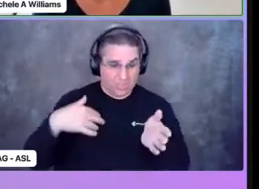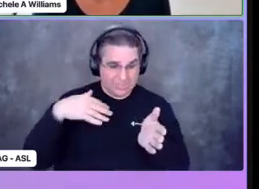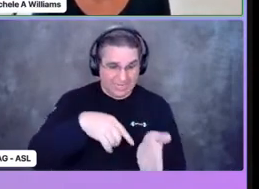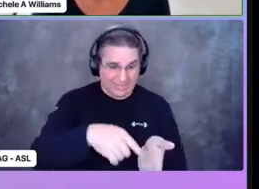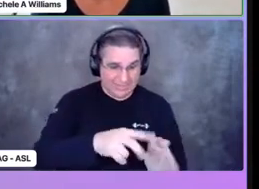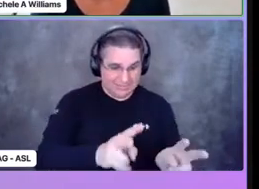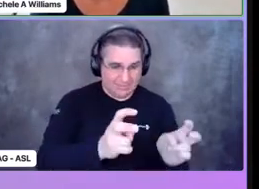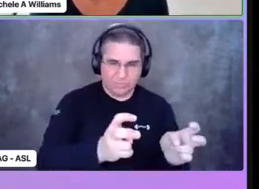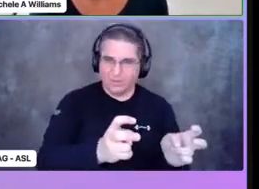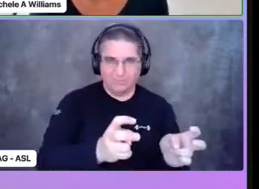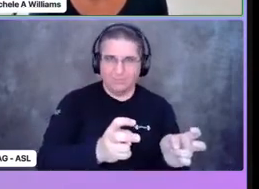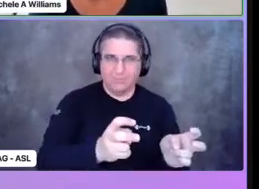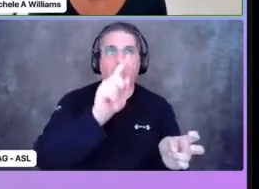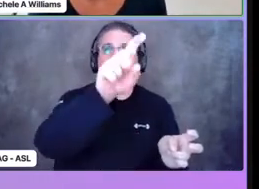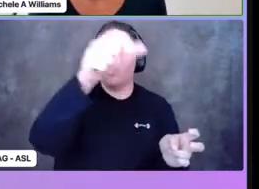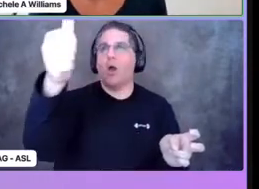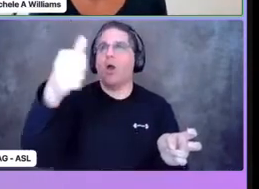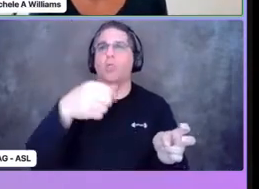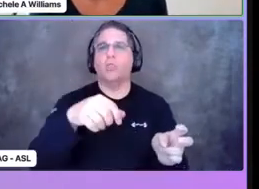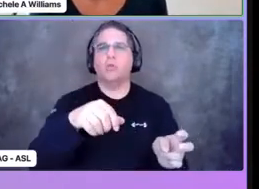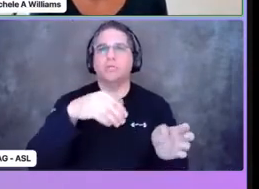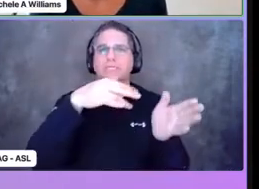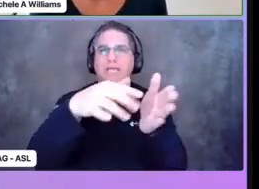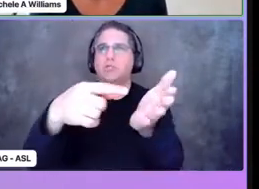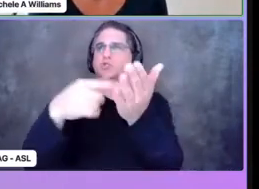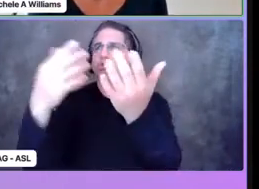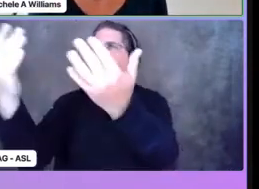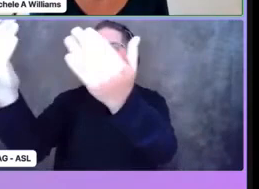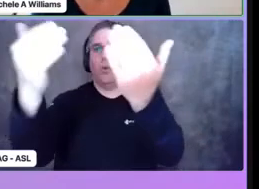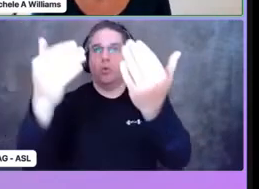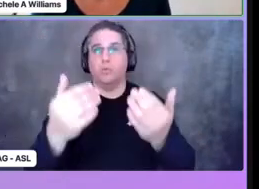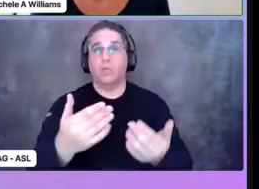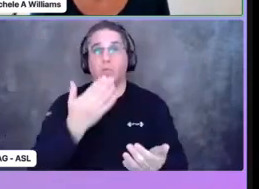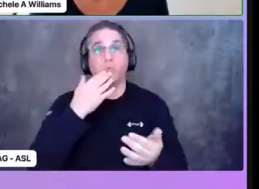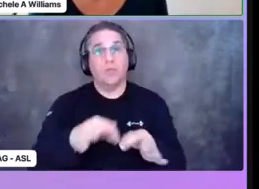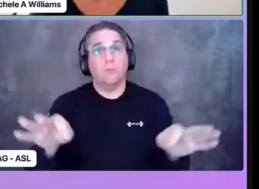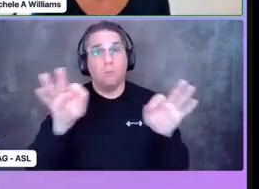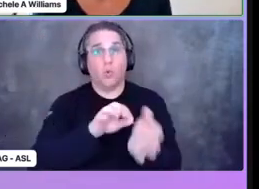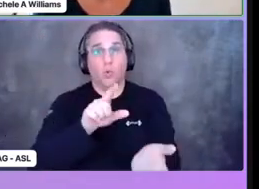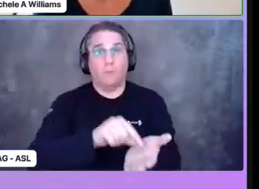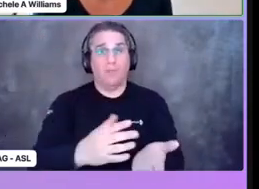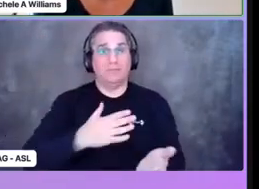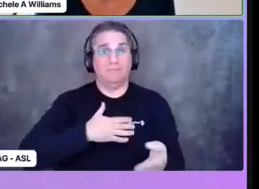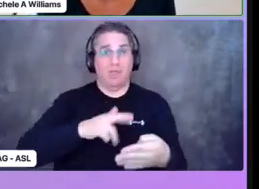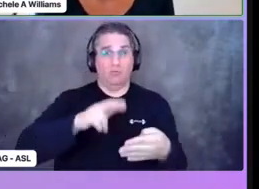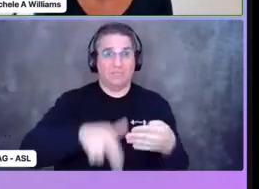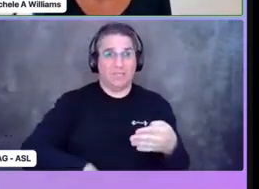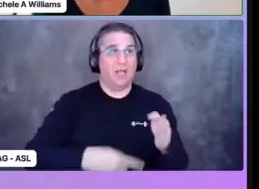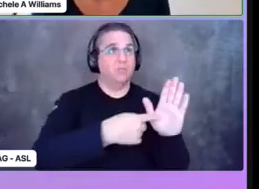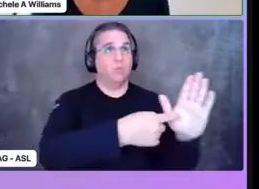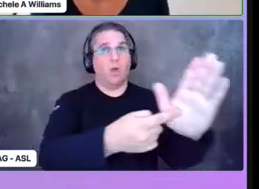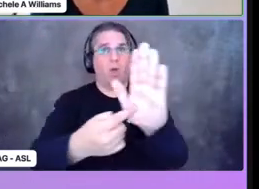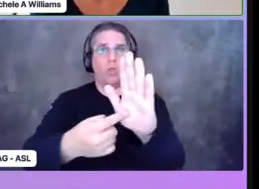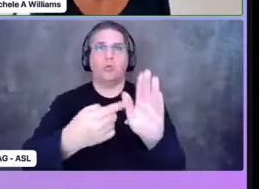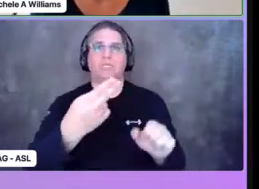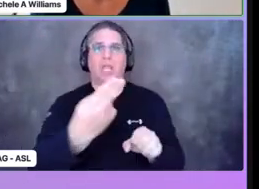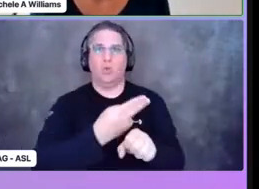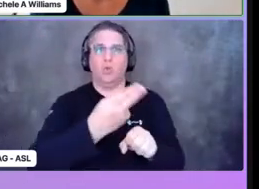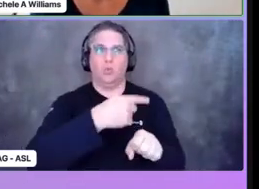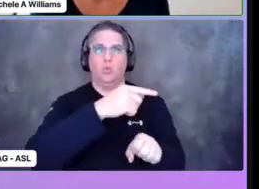research too. You are not the only one doing studies probably related to what you're doing, so what does the other data say about that, and that's why I